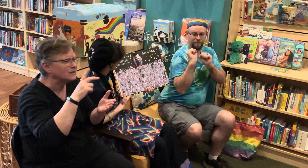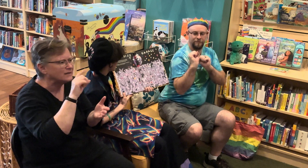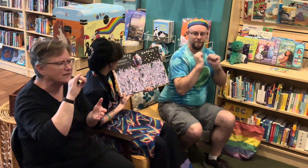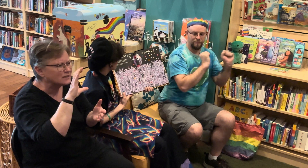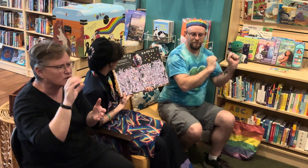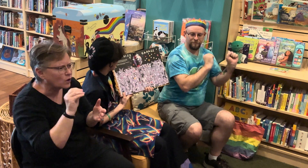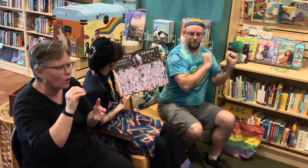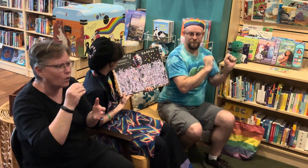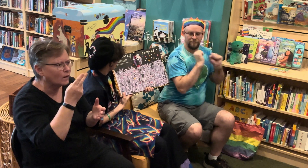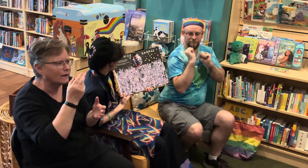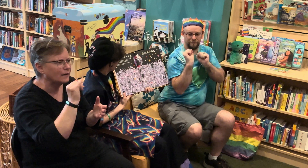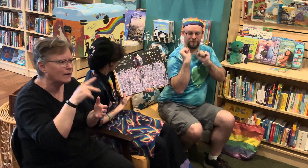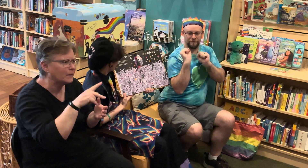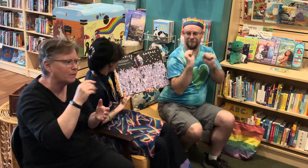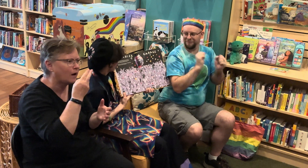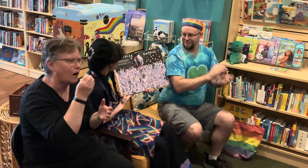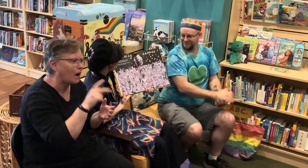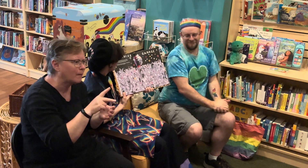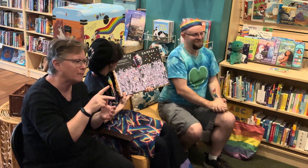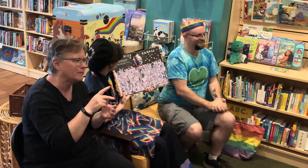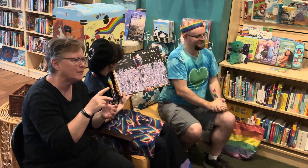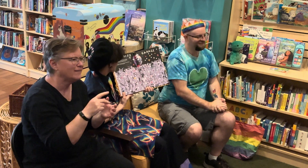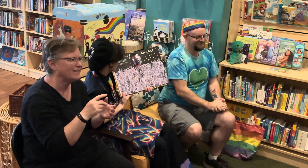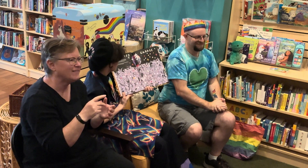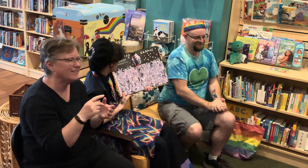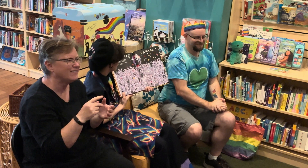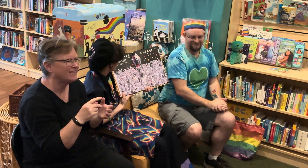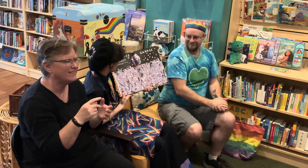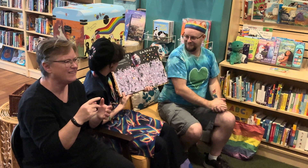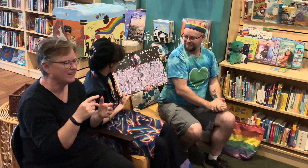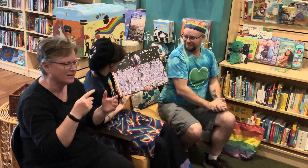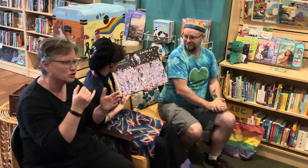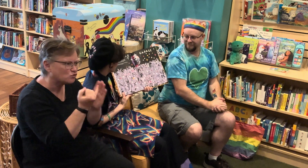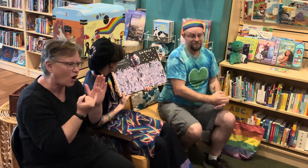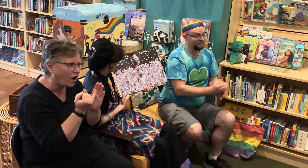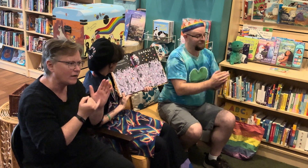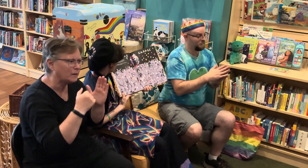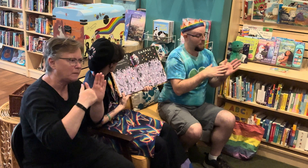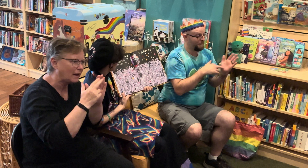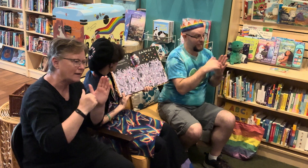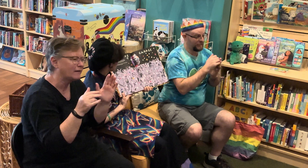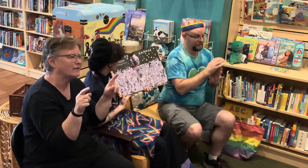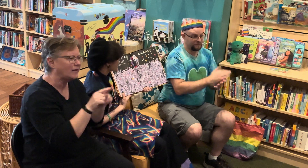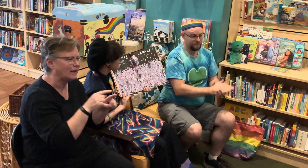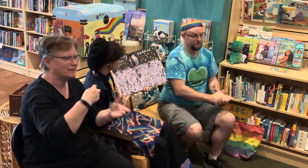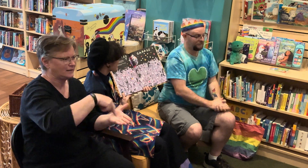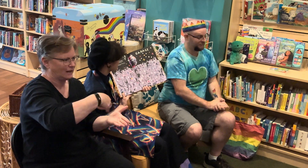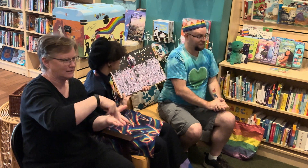rocked the room. For Keith drawing and painting were like dancing. He called it "mind to hand